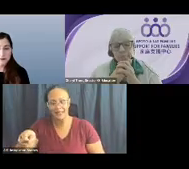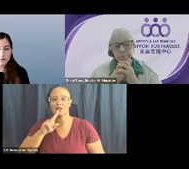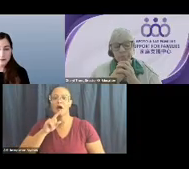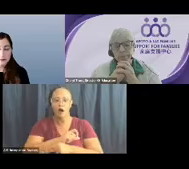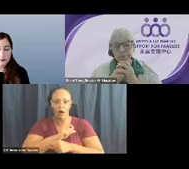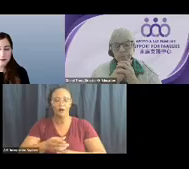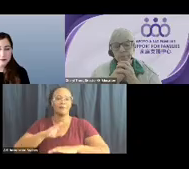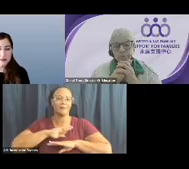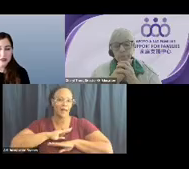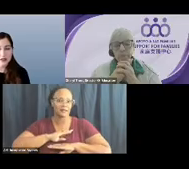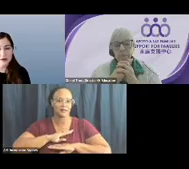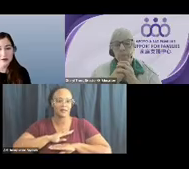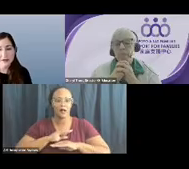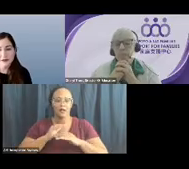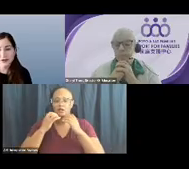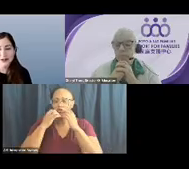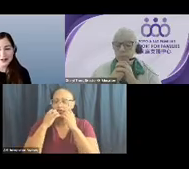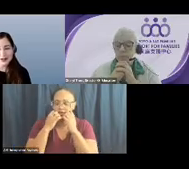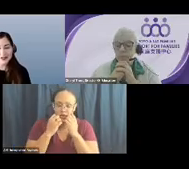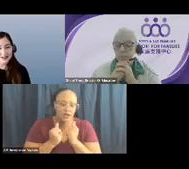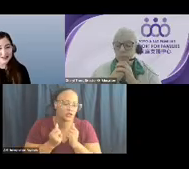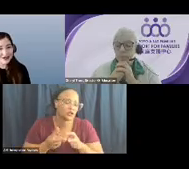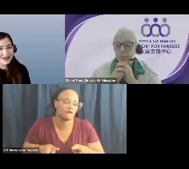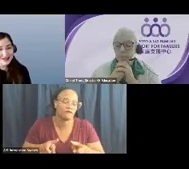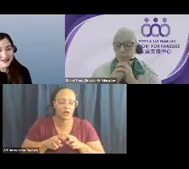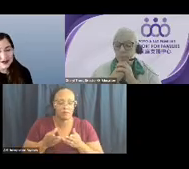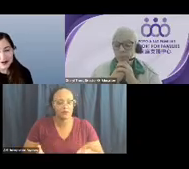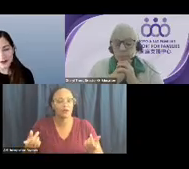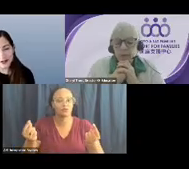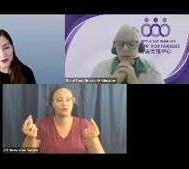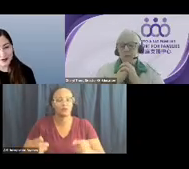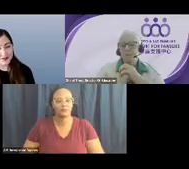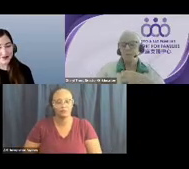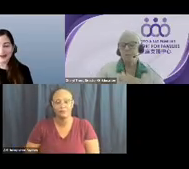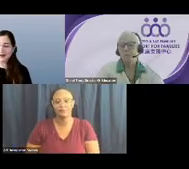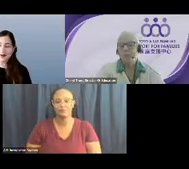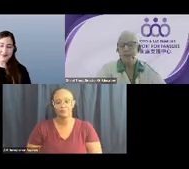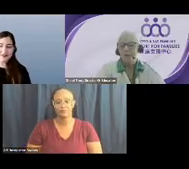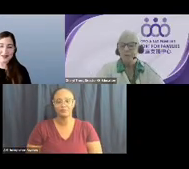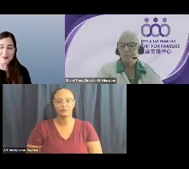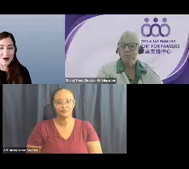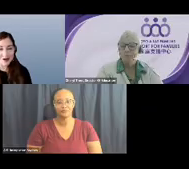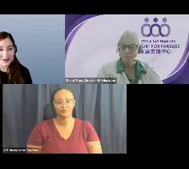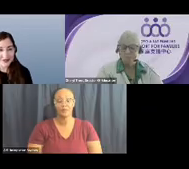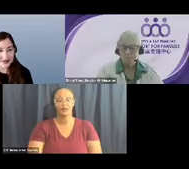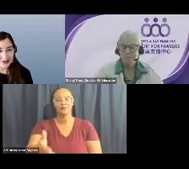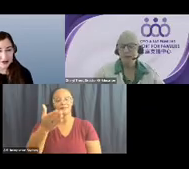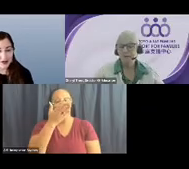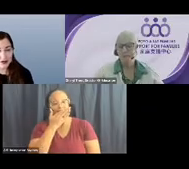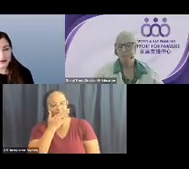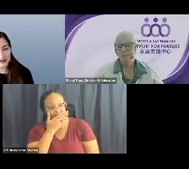do. Thank you. And thank you for addressing our our fellow family um center partners that that are